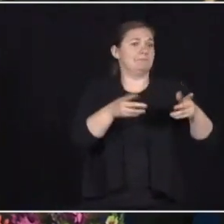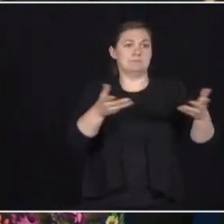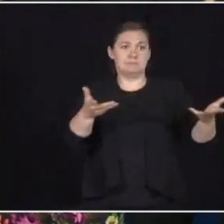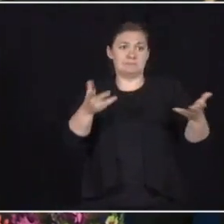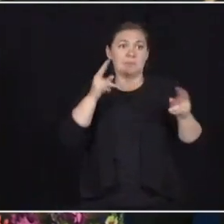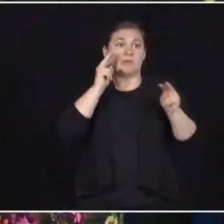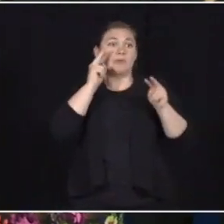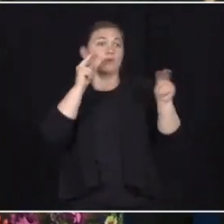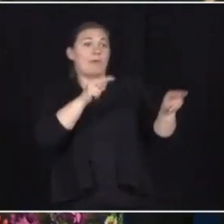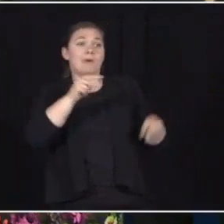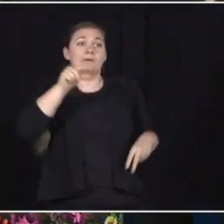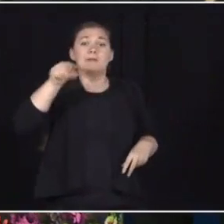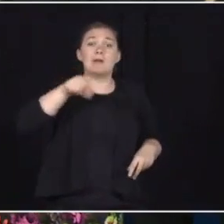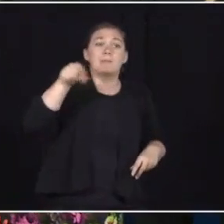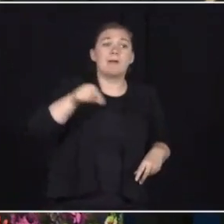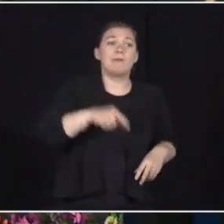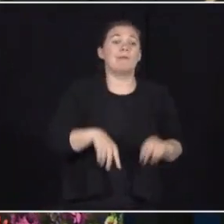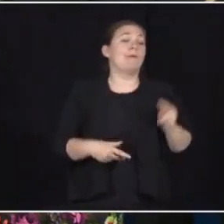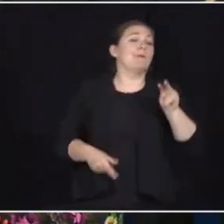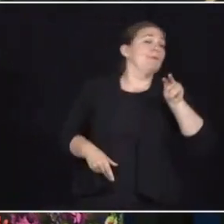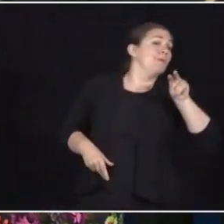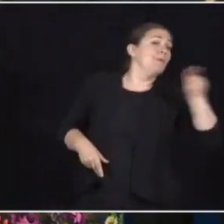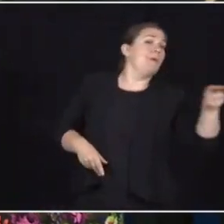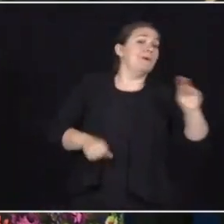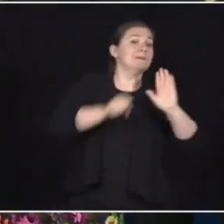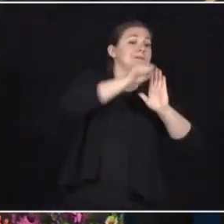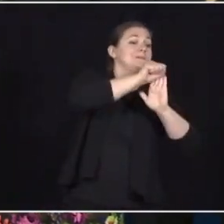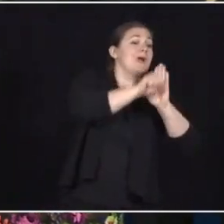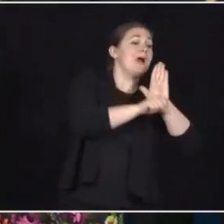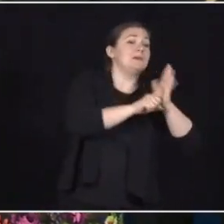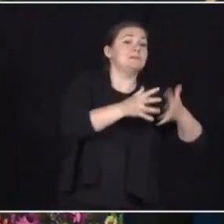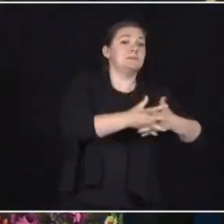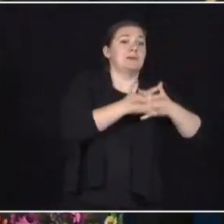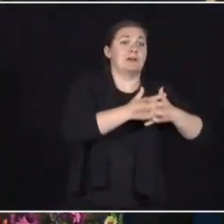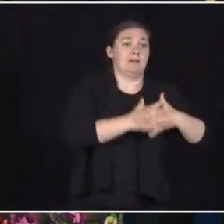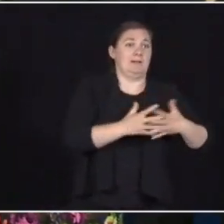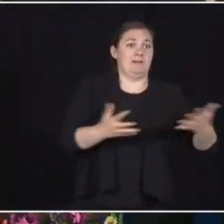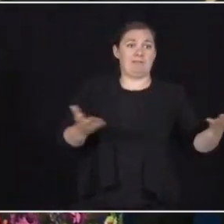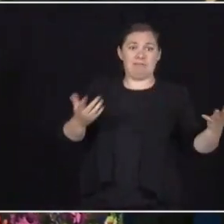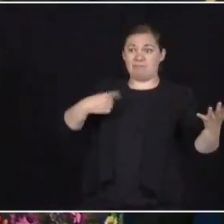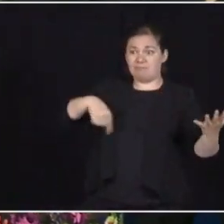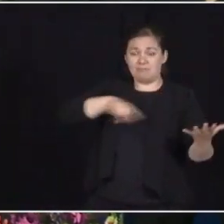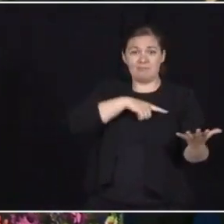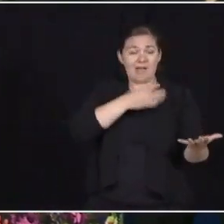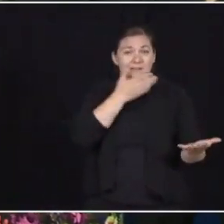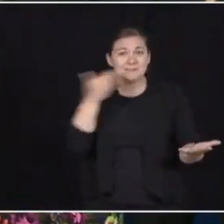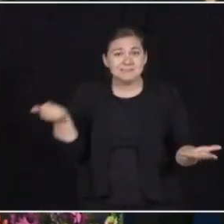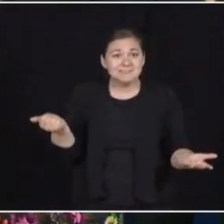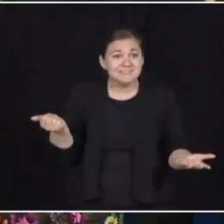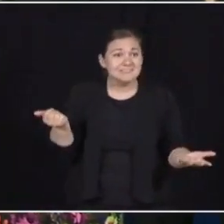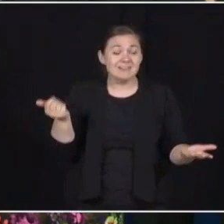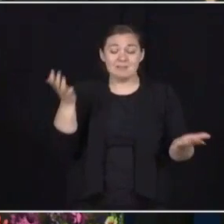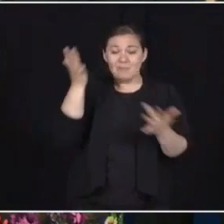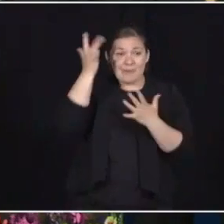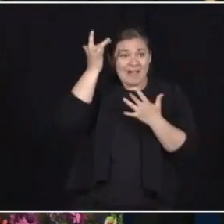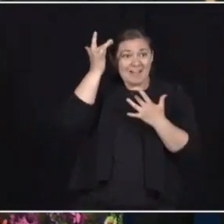It is about the people of Ontario. For 100,000 cases, we are leaving North America. By far, if he compares to large regions in the